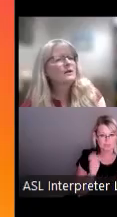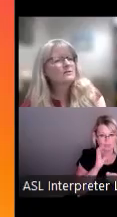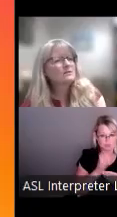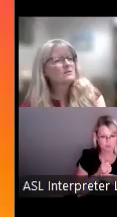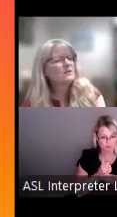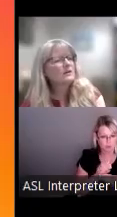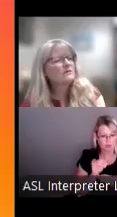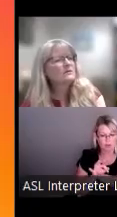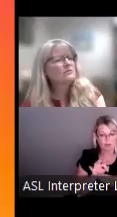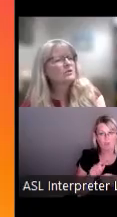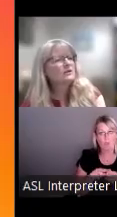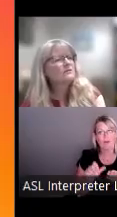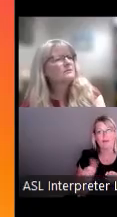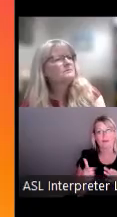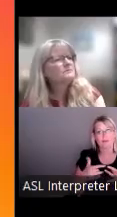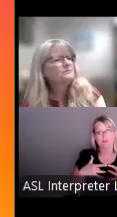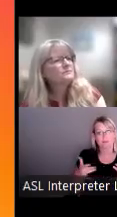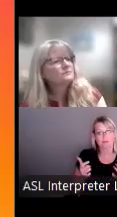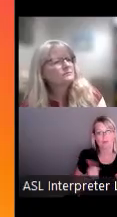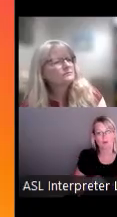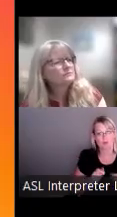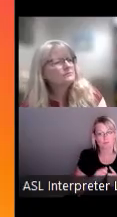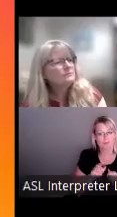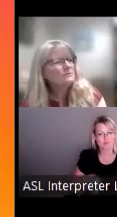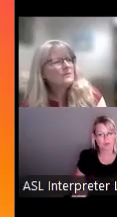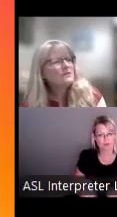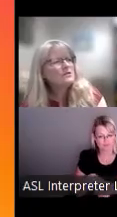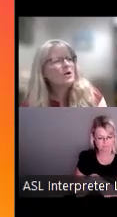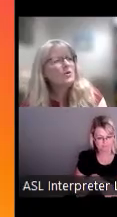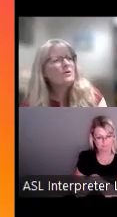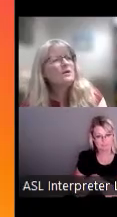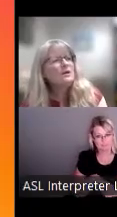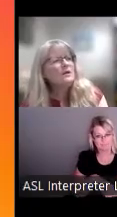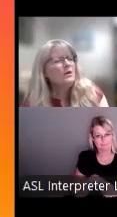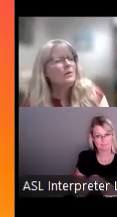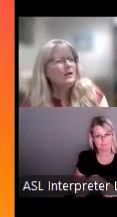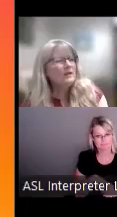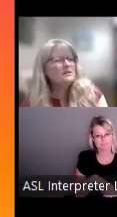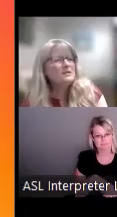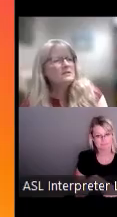what else is going on with the child, so when it comes to